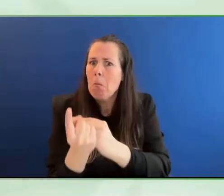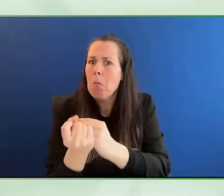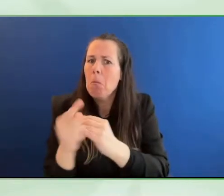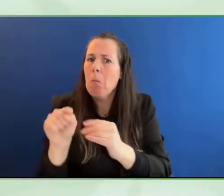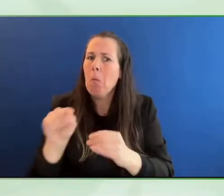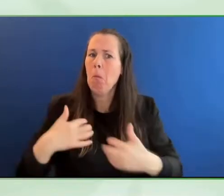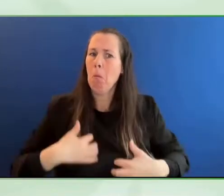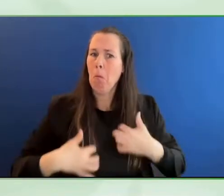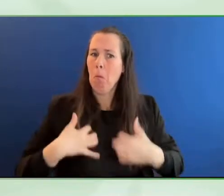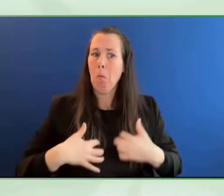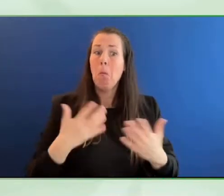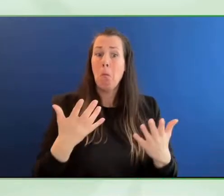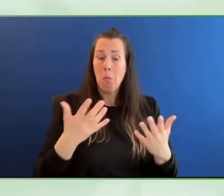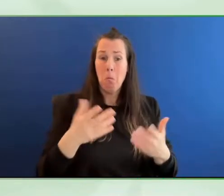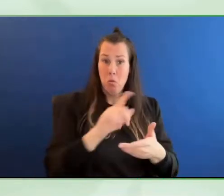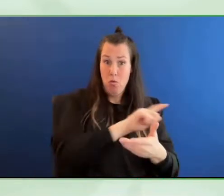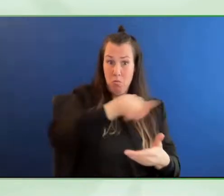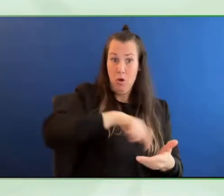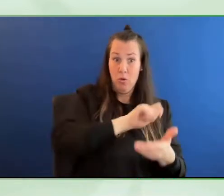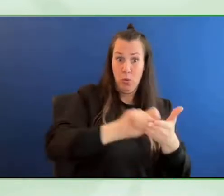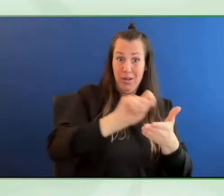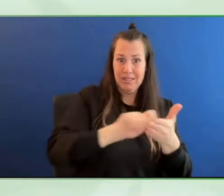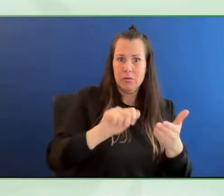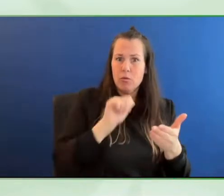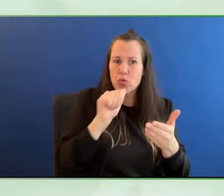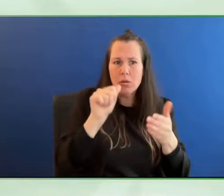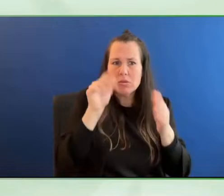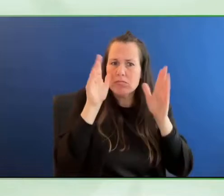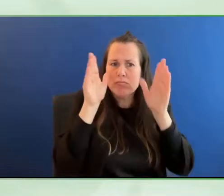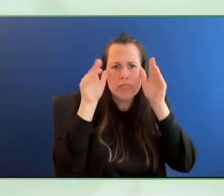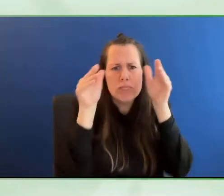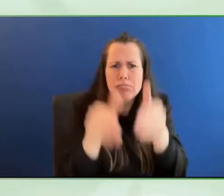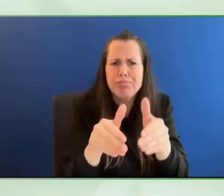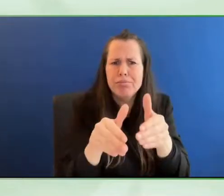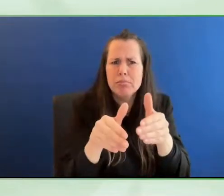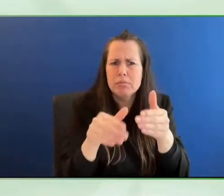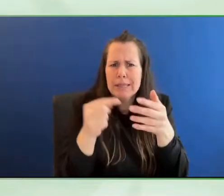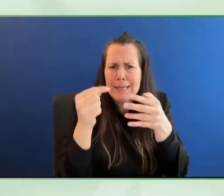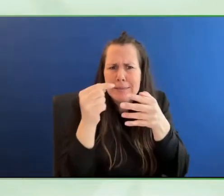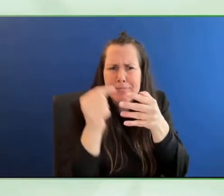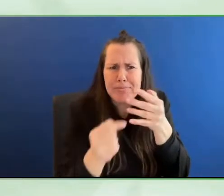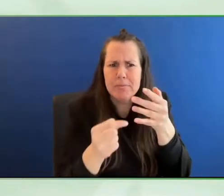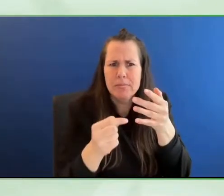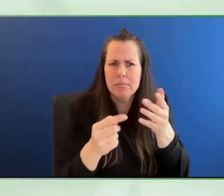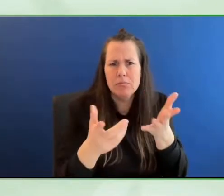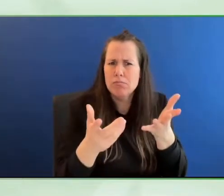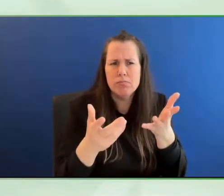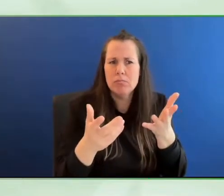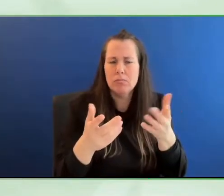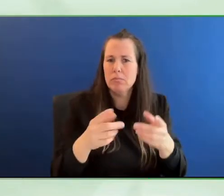You got that emotion wrong, or know that is not what they are doing, or I know who that person is and I know where they are.